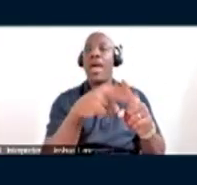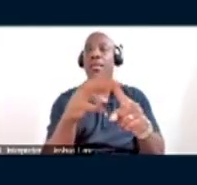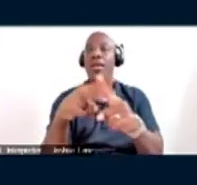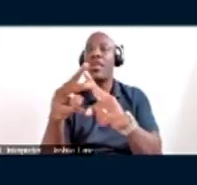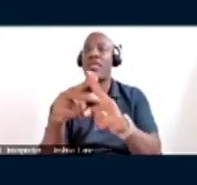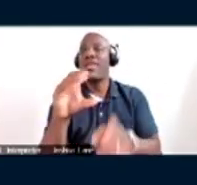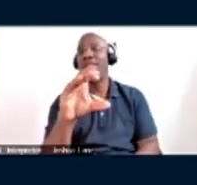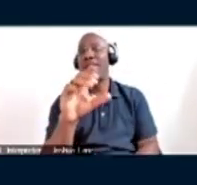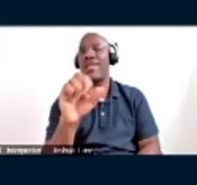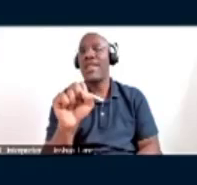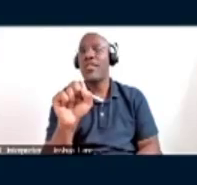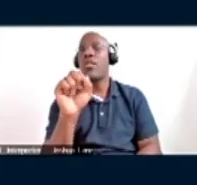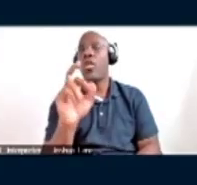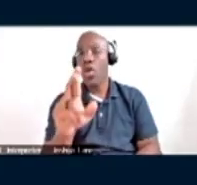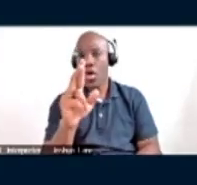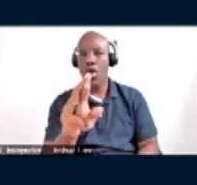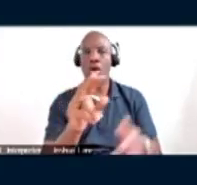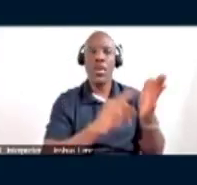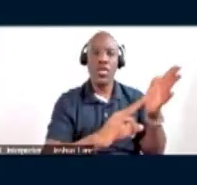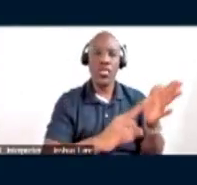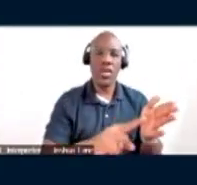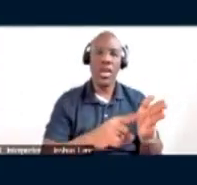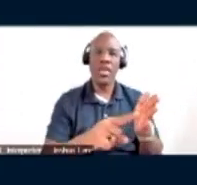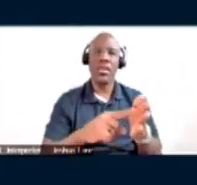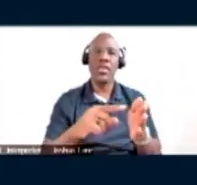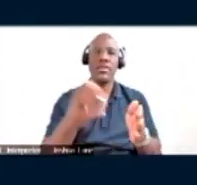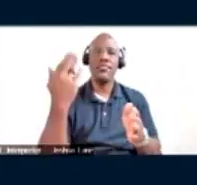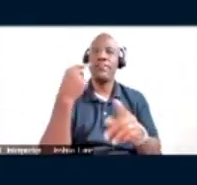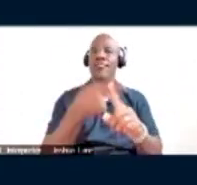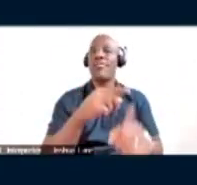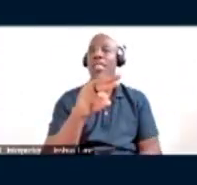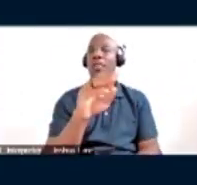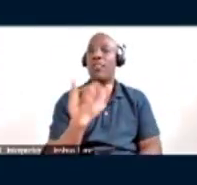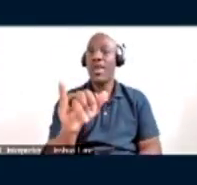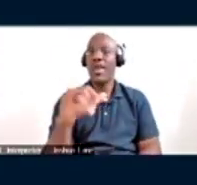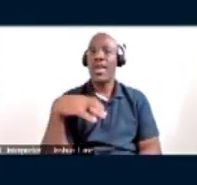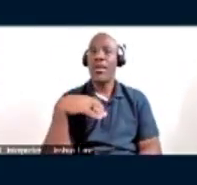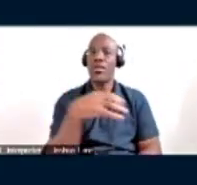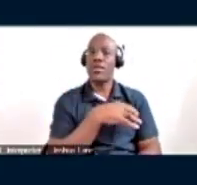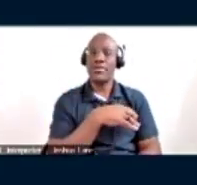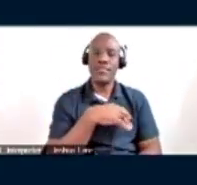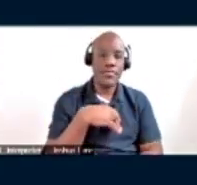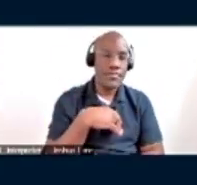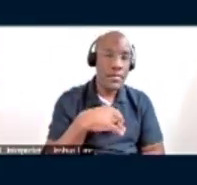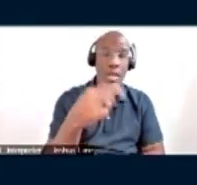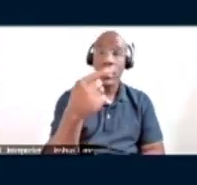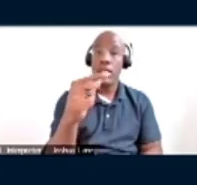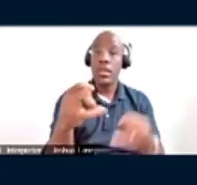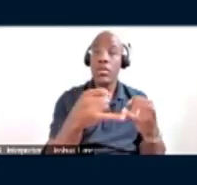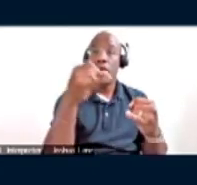that came from underrepresented minorities. Again, the green line is percent on our standing panels,